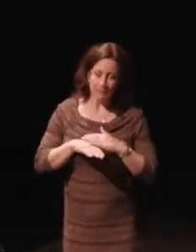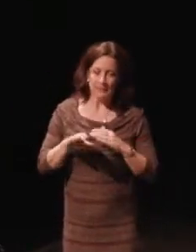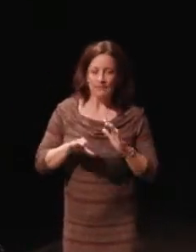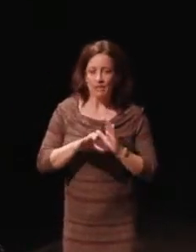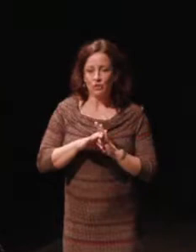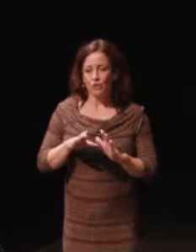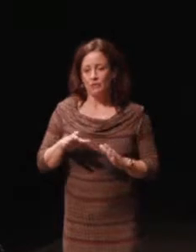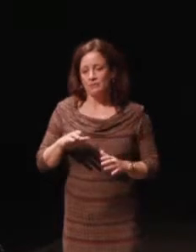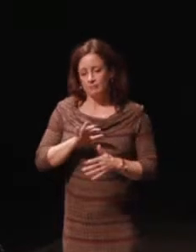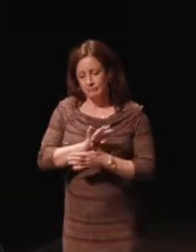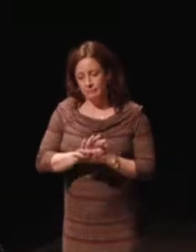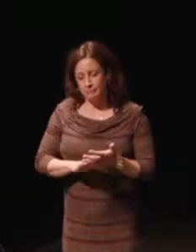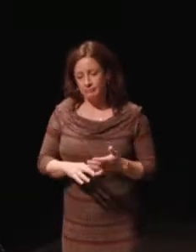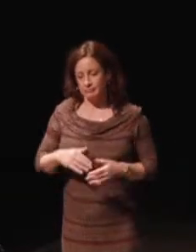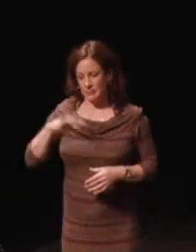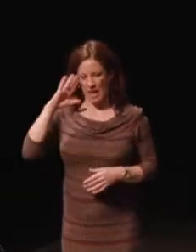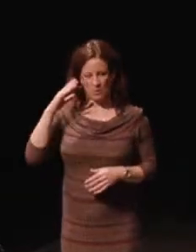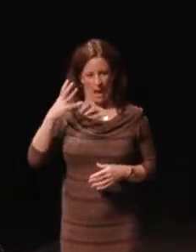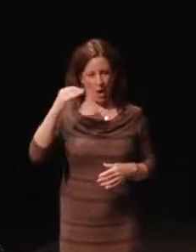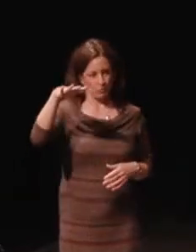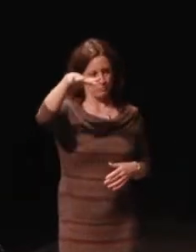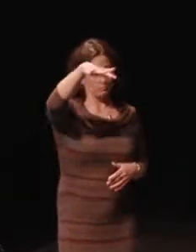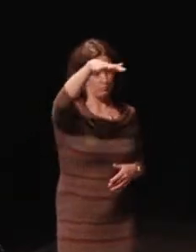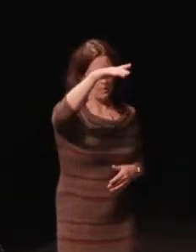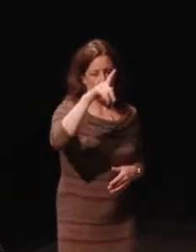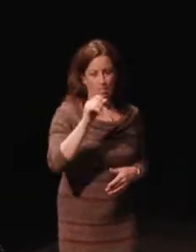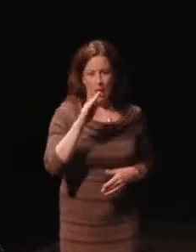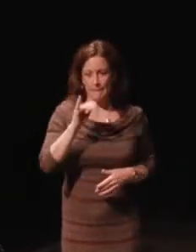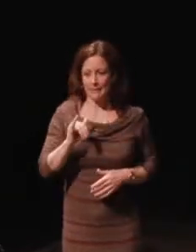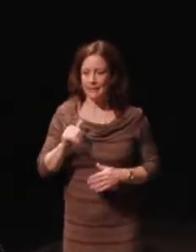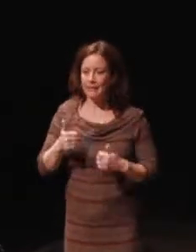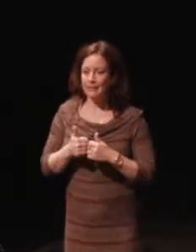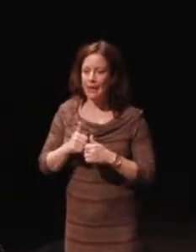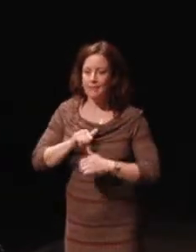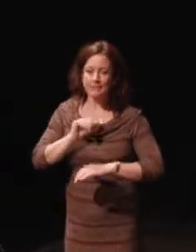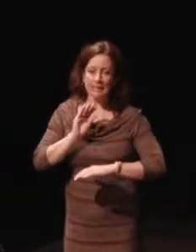while I know that out in the lobby the game is installed on an Xbox.